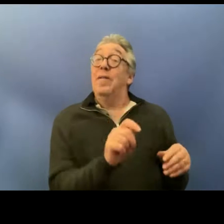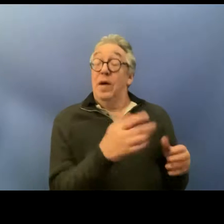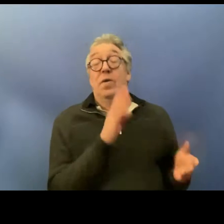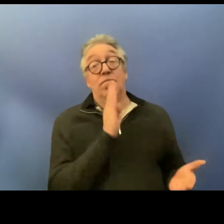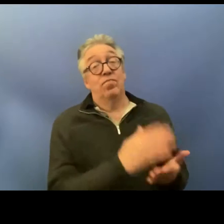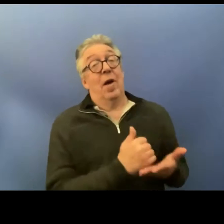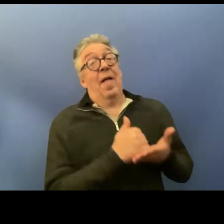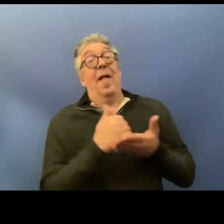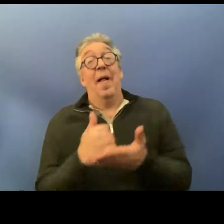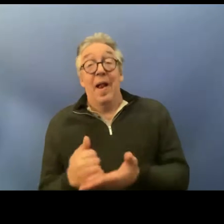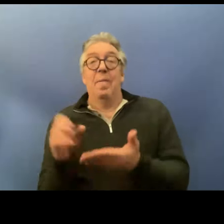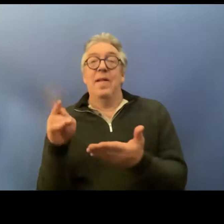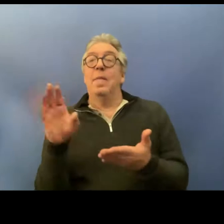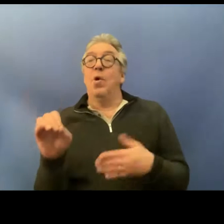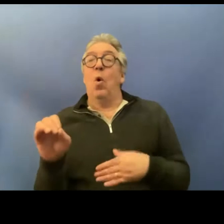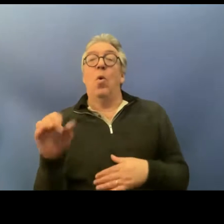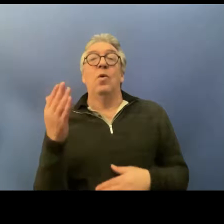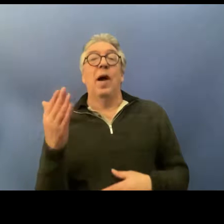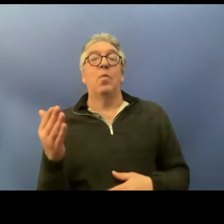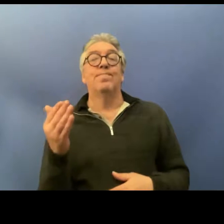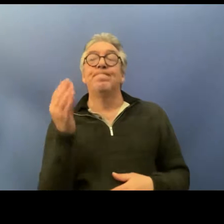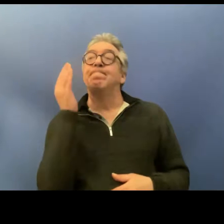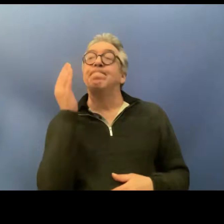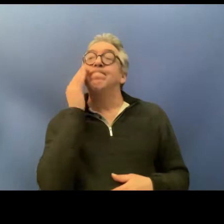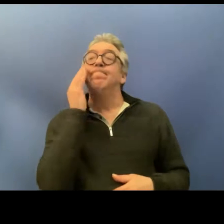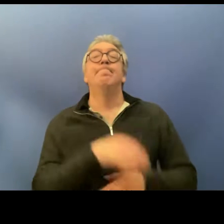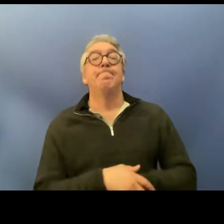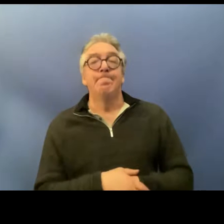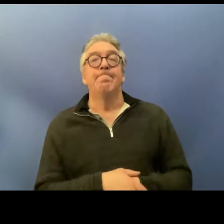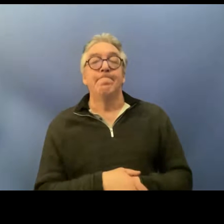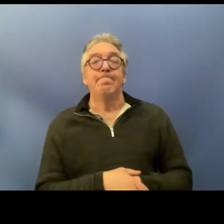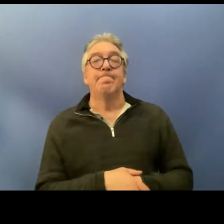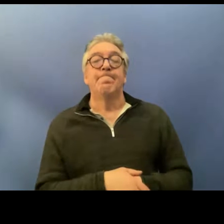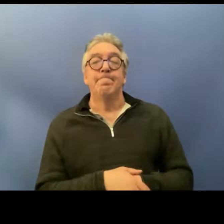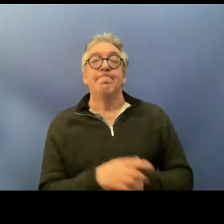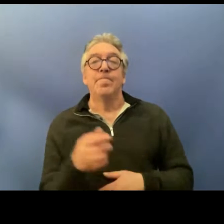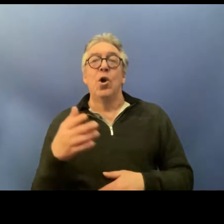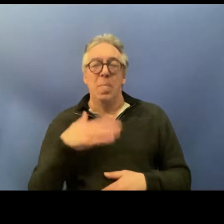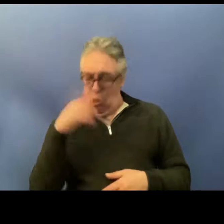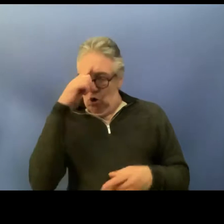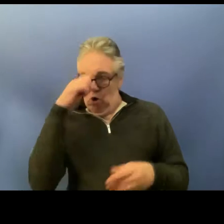OPDs are now realizing more and more that they should include in their overall strategies,